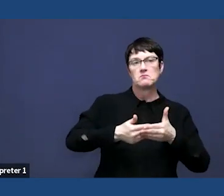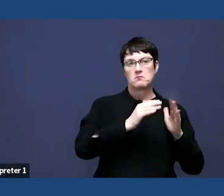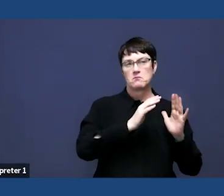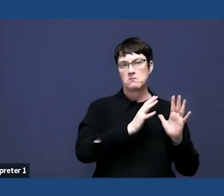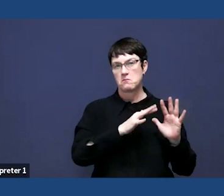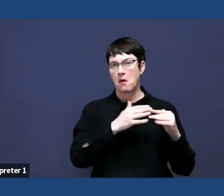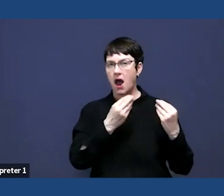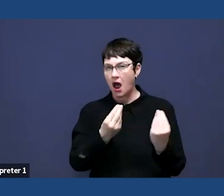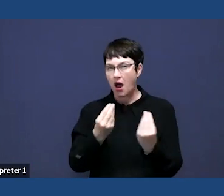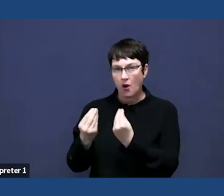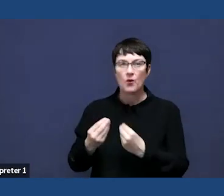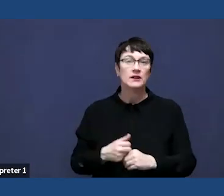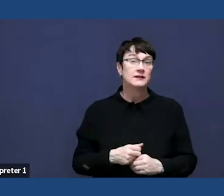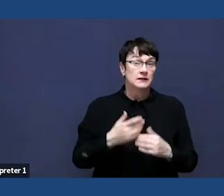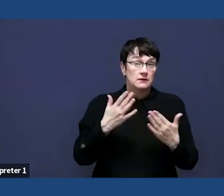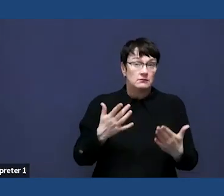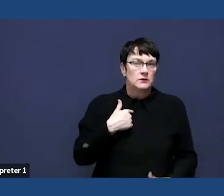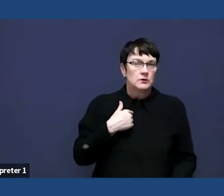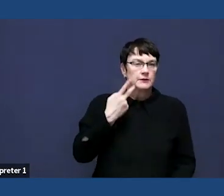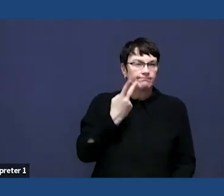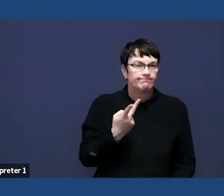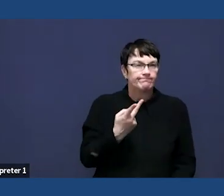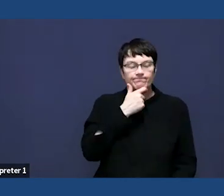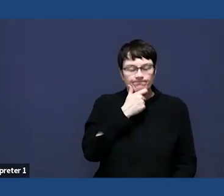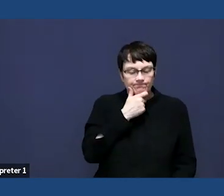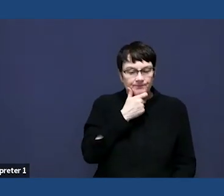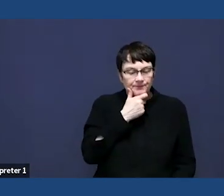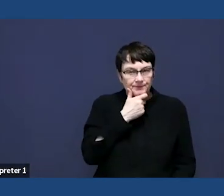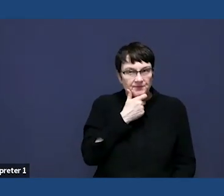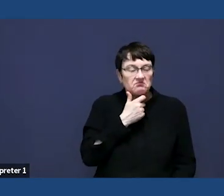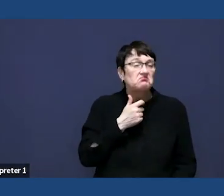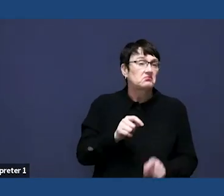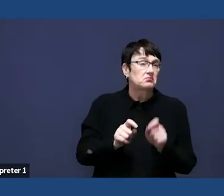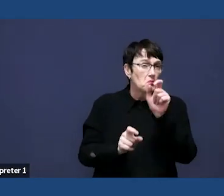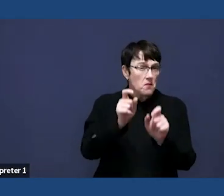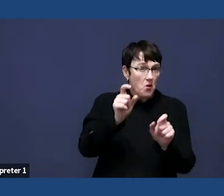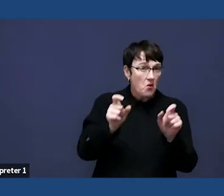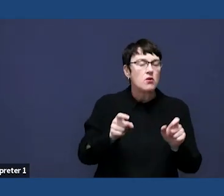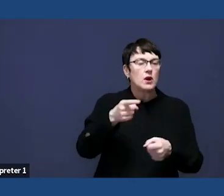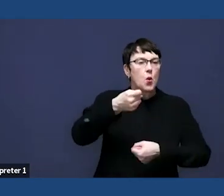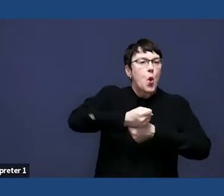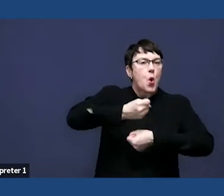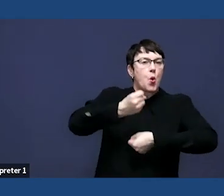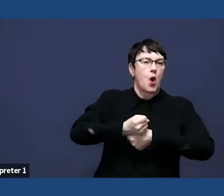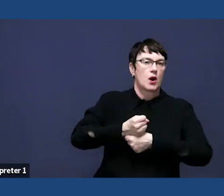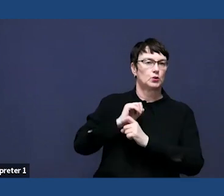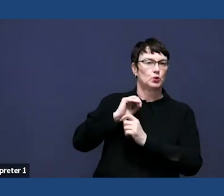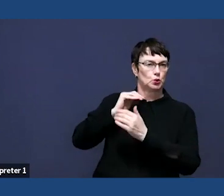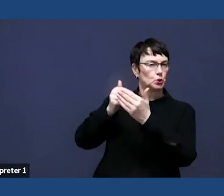So employers play a critical role, I think, through two different lenses.